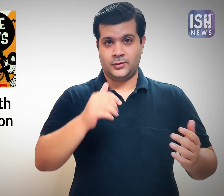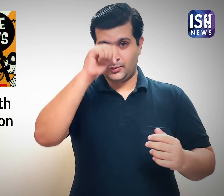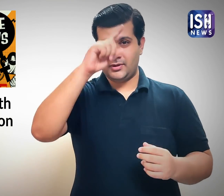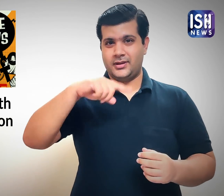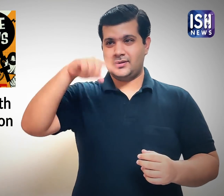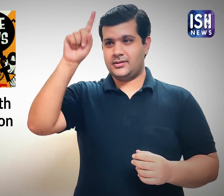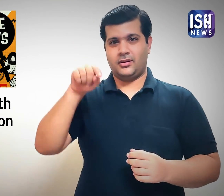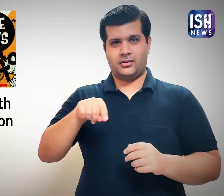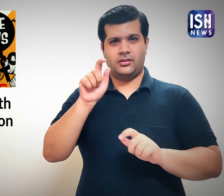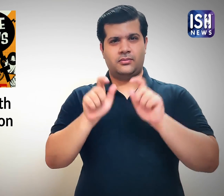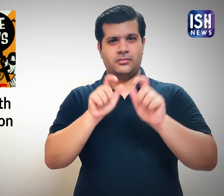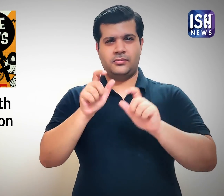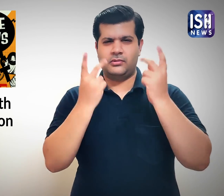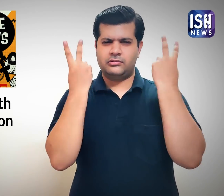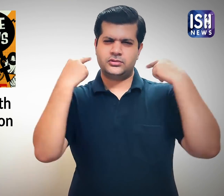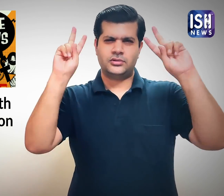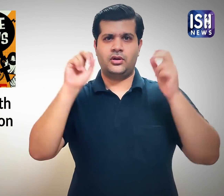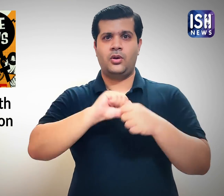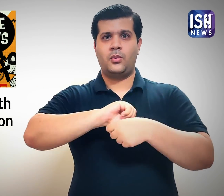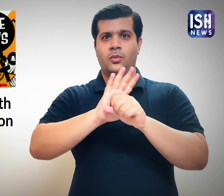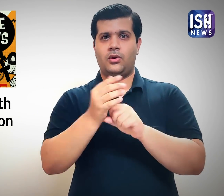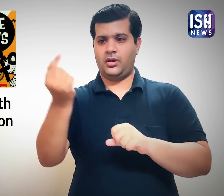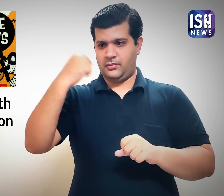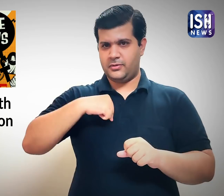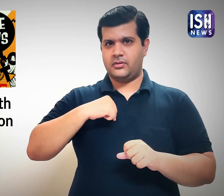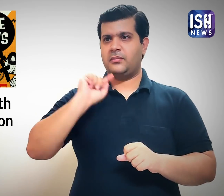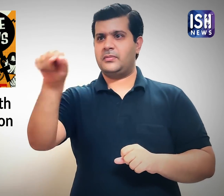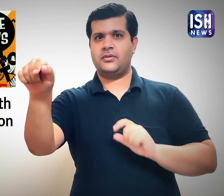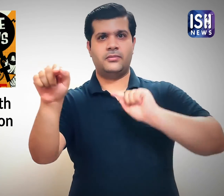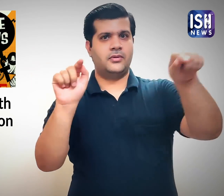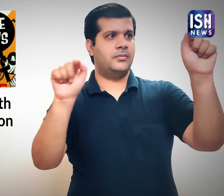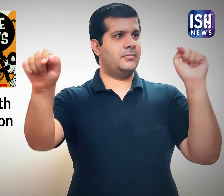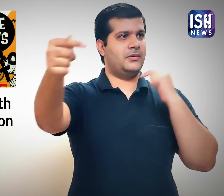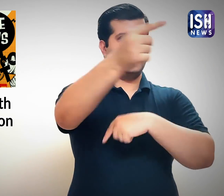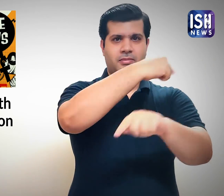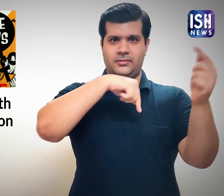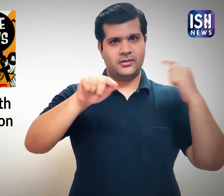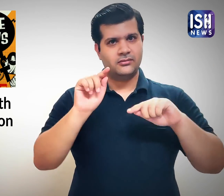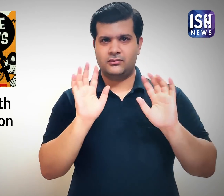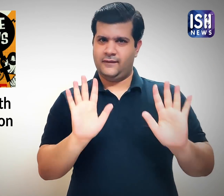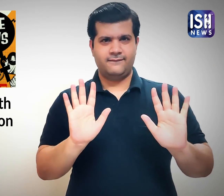India currently has many cases of COVID-19 infections.